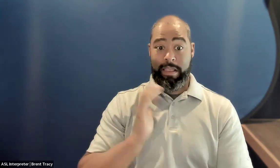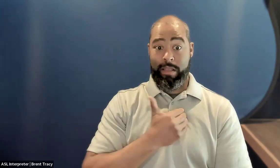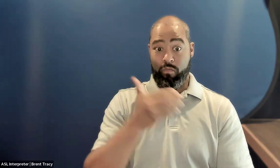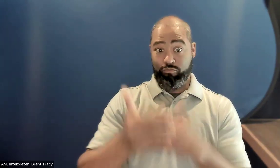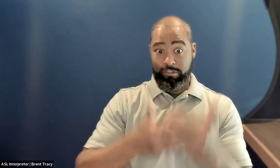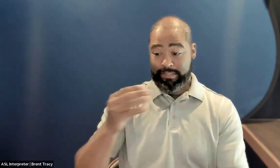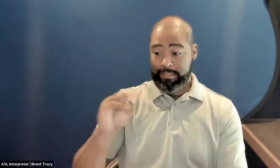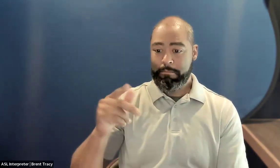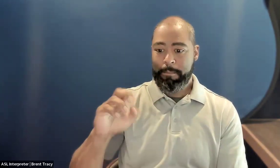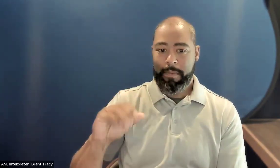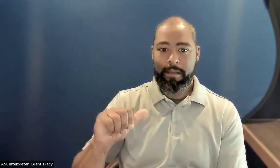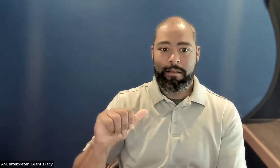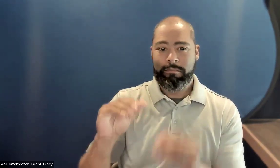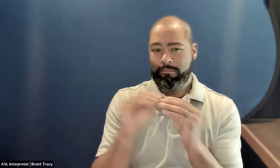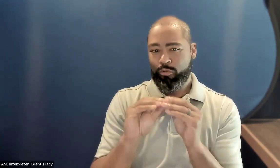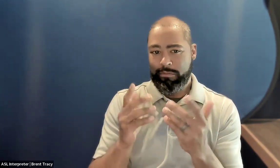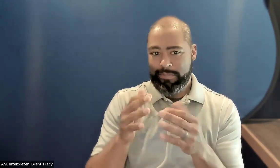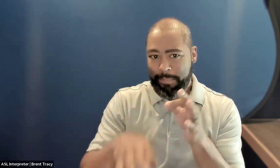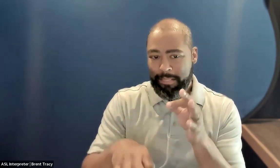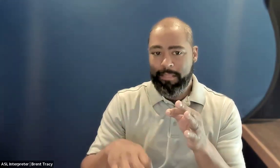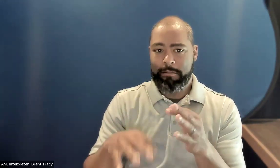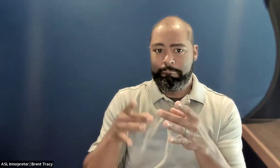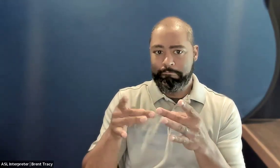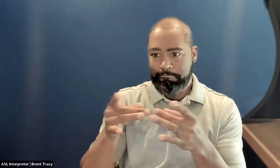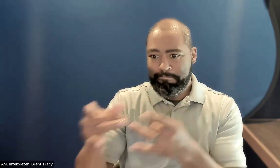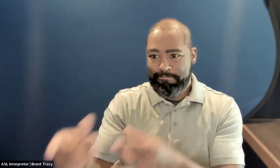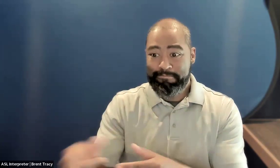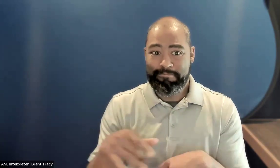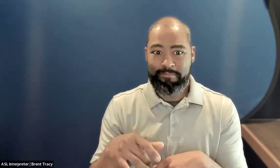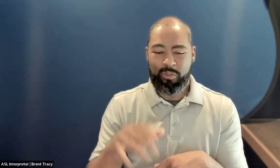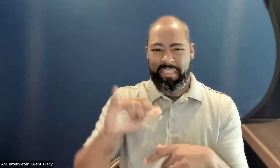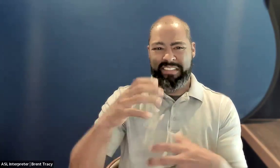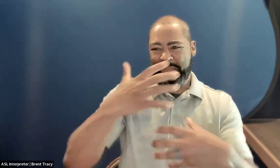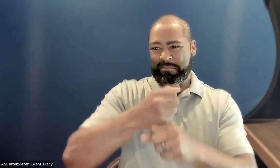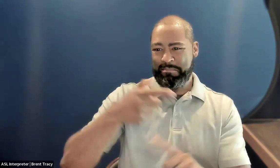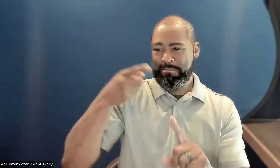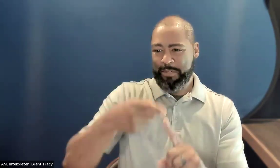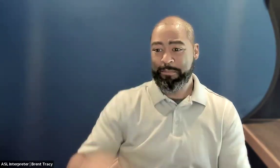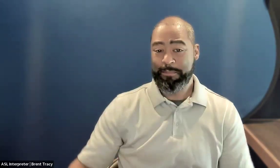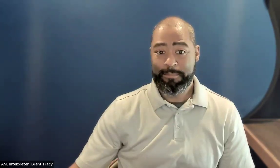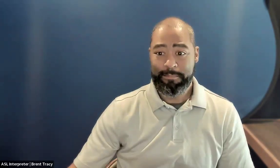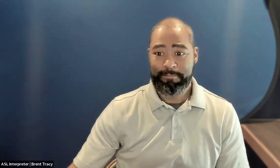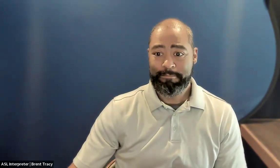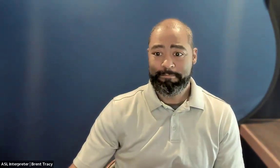So I think that's the high level sort of the highlight for for that change for this change to stationary source.